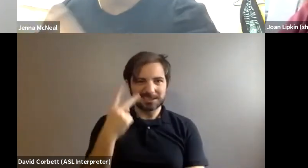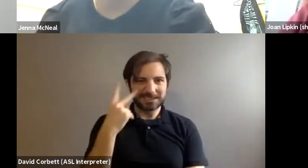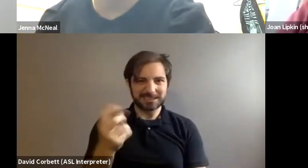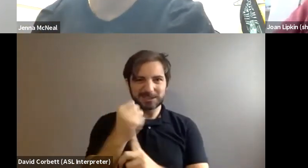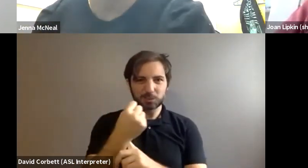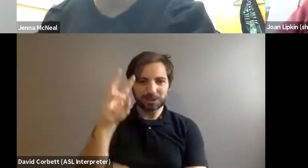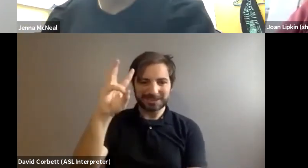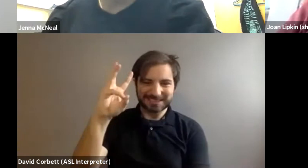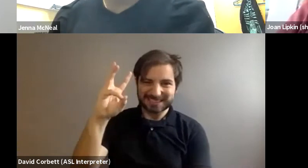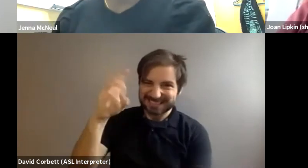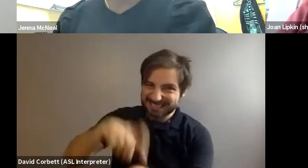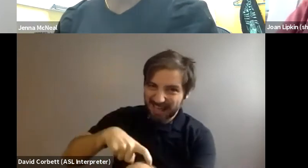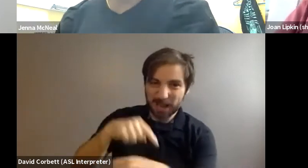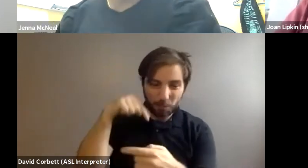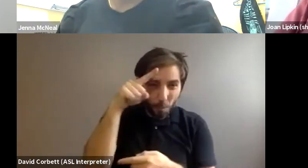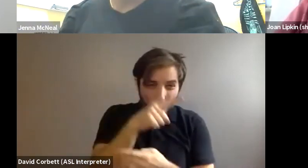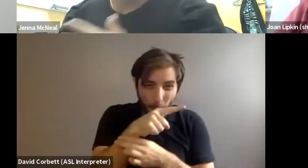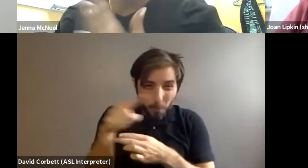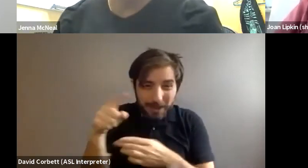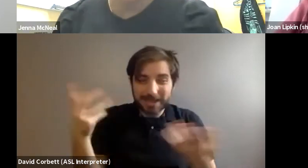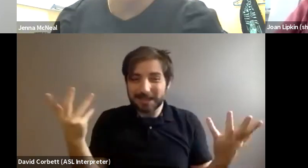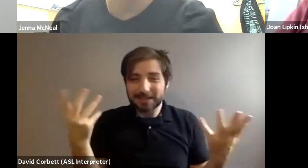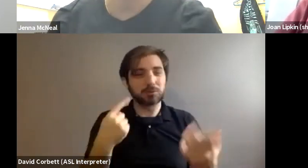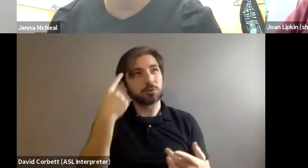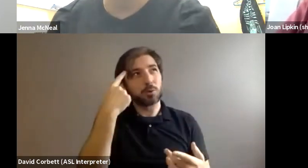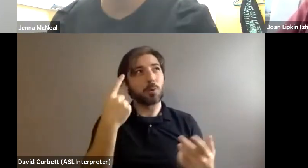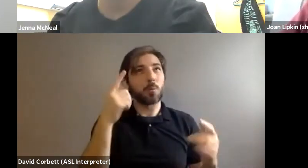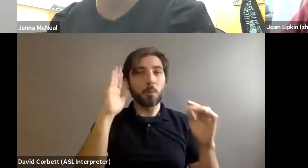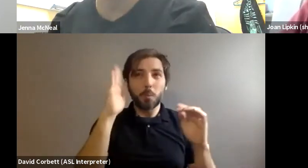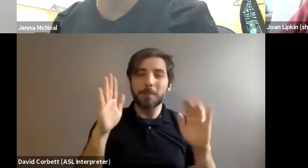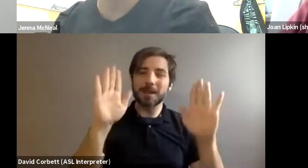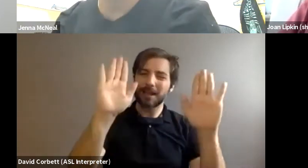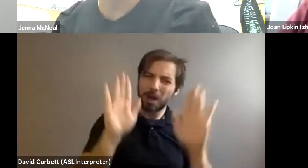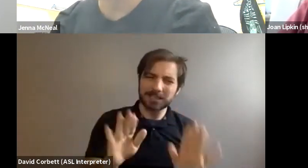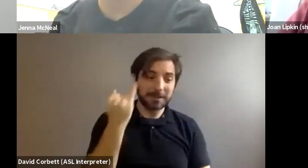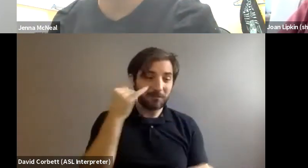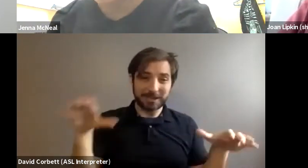would be awesome if we did this you know but pay attention to your audience i think buy-in